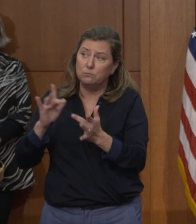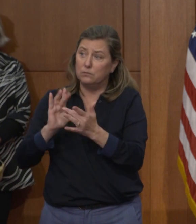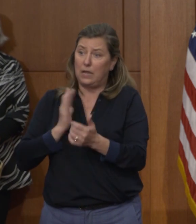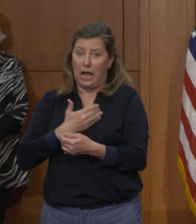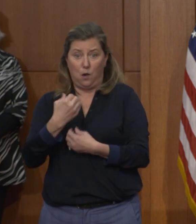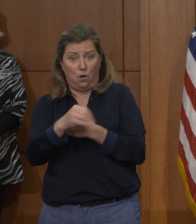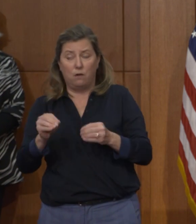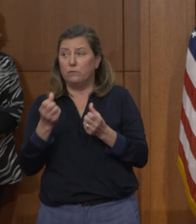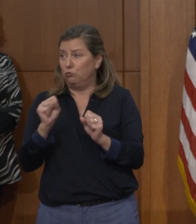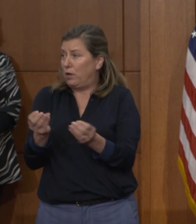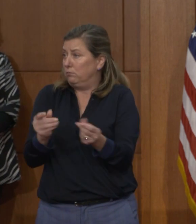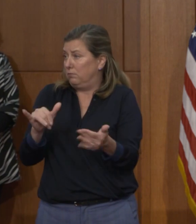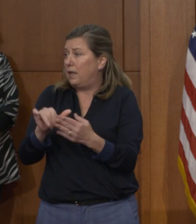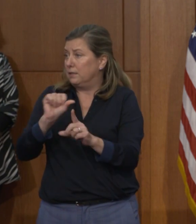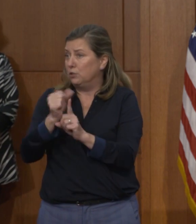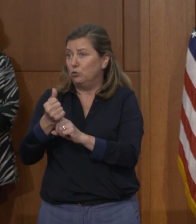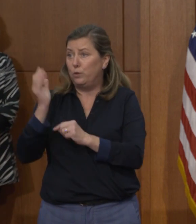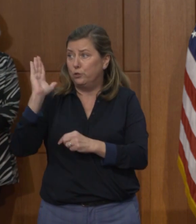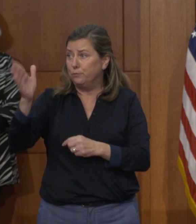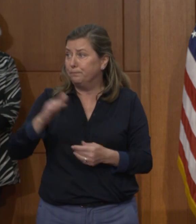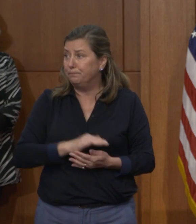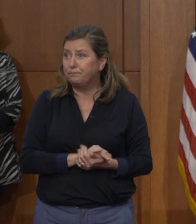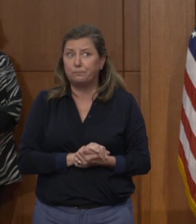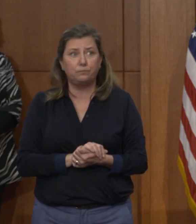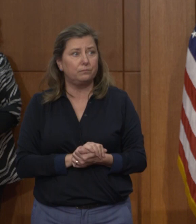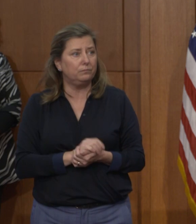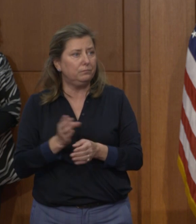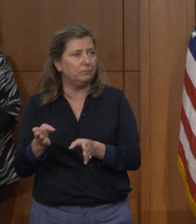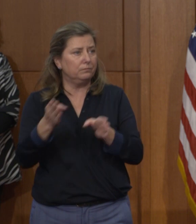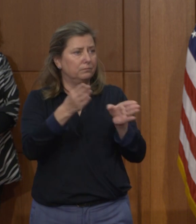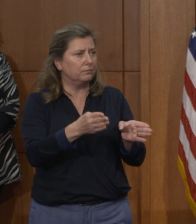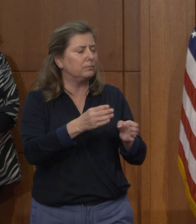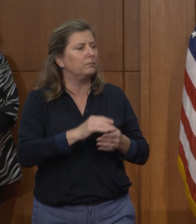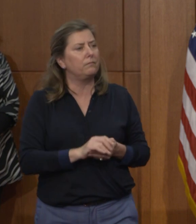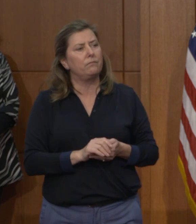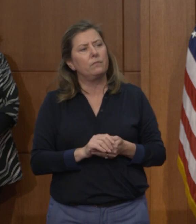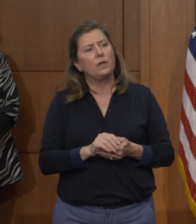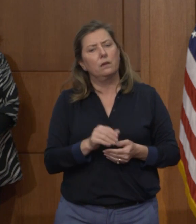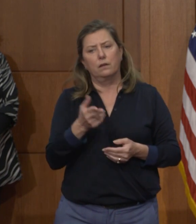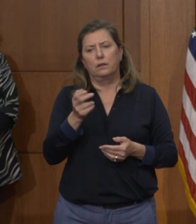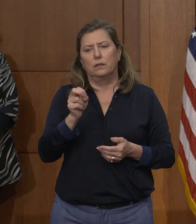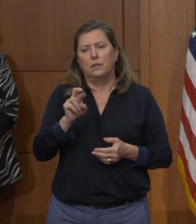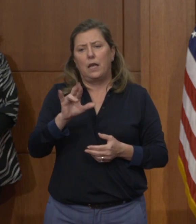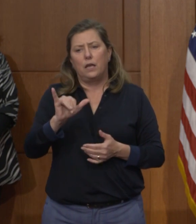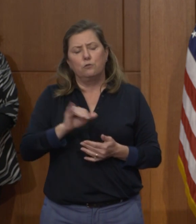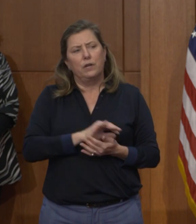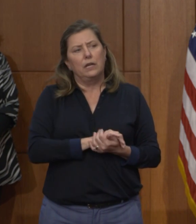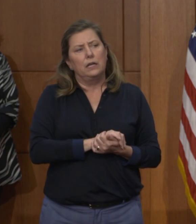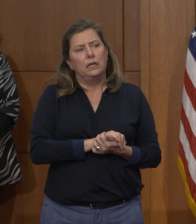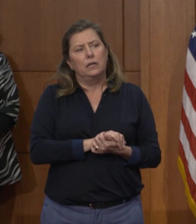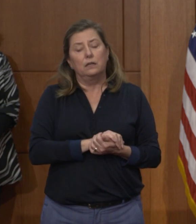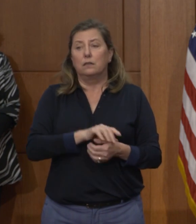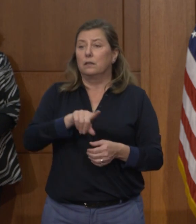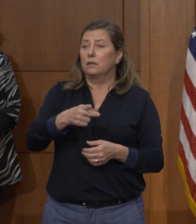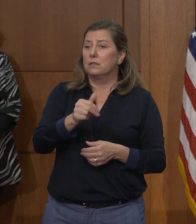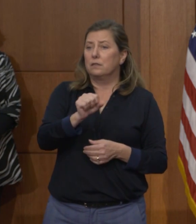and, and uh, forgive them, uh, for, for not being able to pay their, uh, bills during this difficult time. So please refer those to,